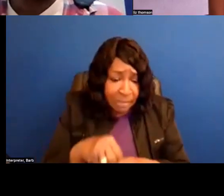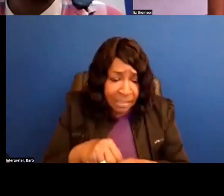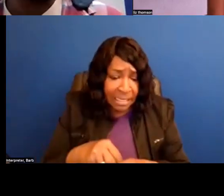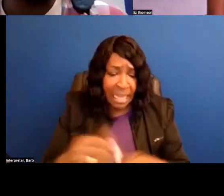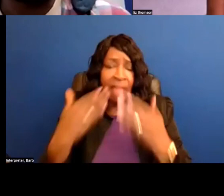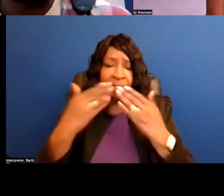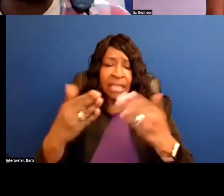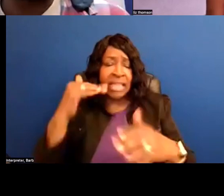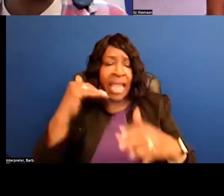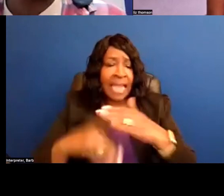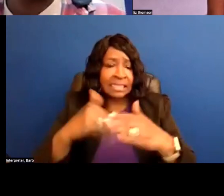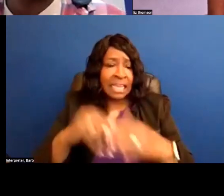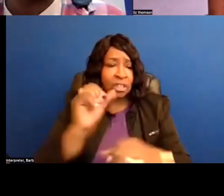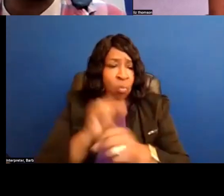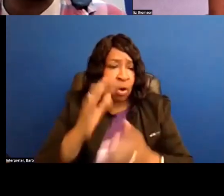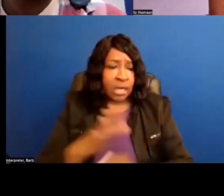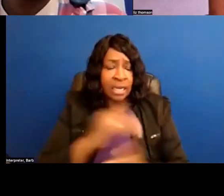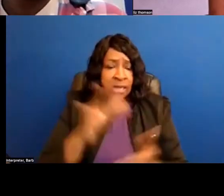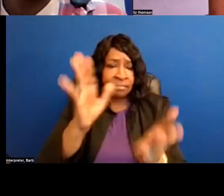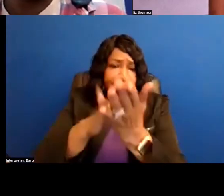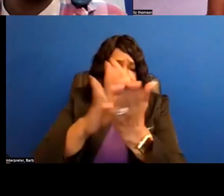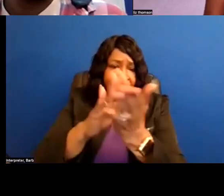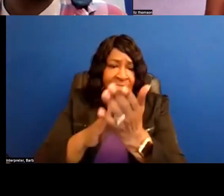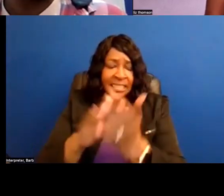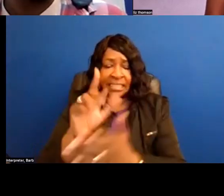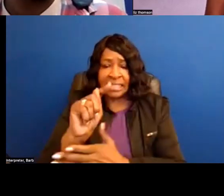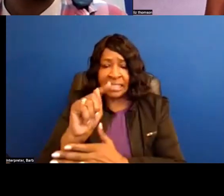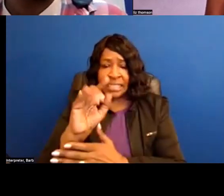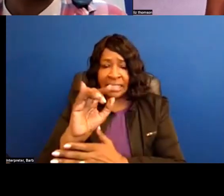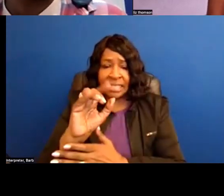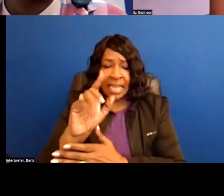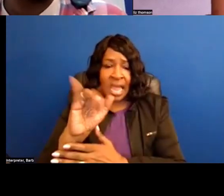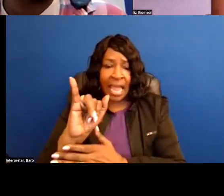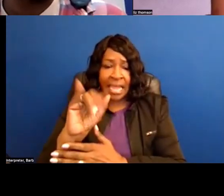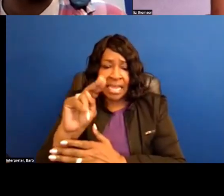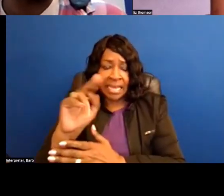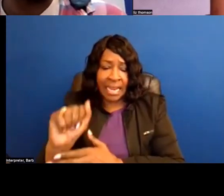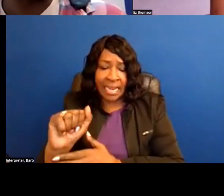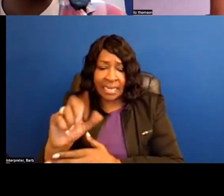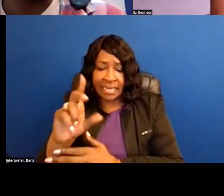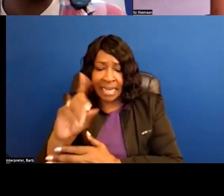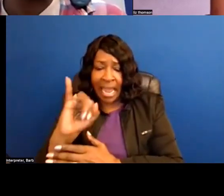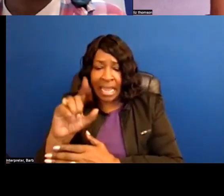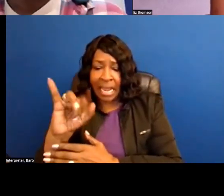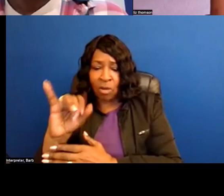I also wanna give a special shout out to Tina Dillon, who has been captioning for us for the past 10 hours I think.